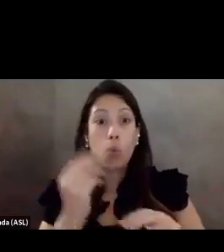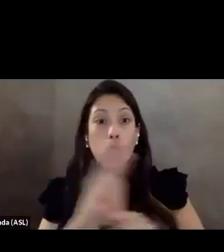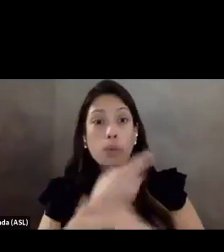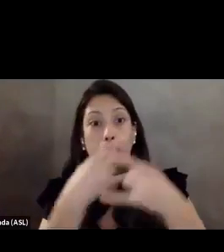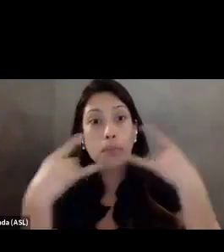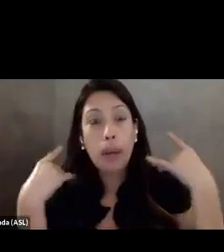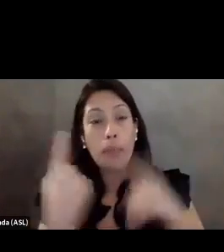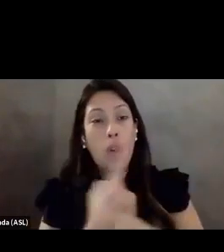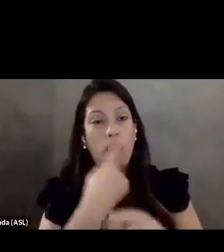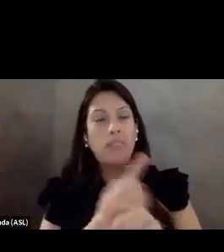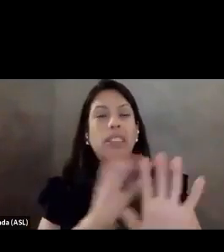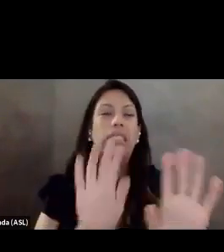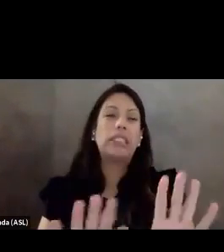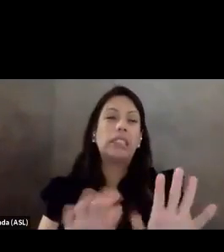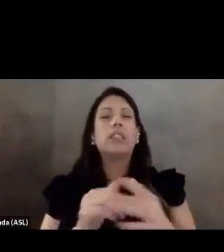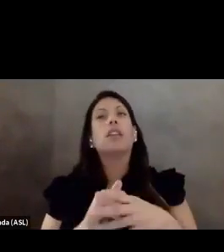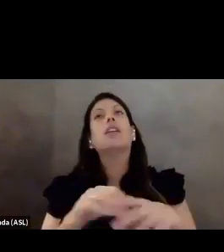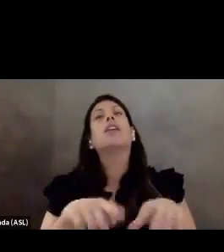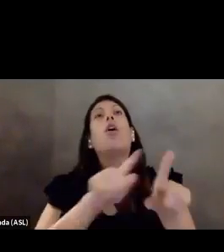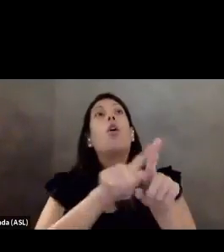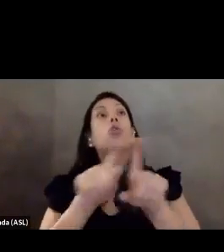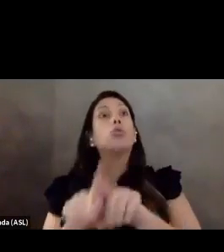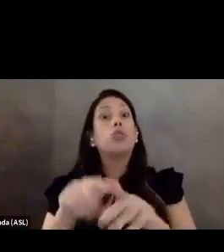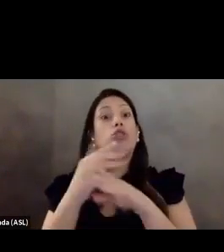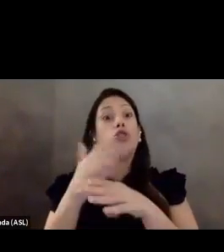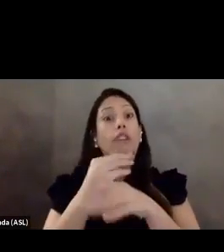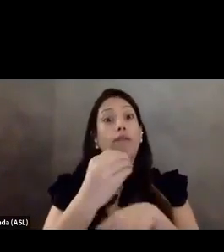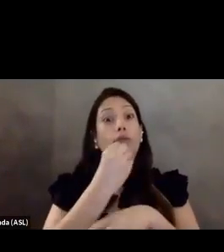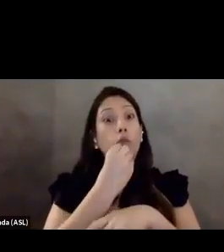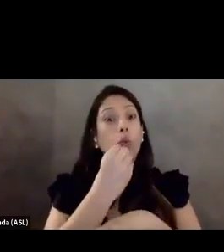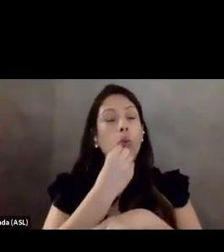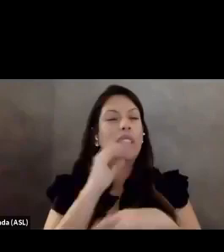Sharing food is similar, considered an unsafe activity and discourage.